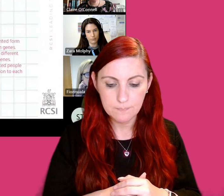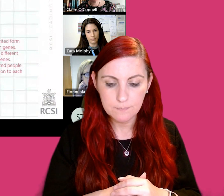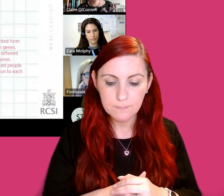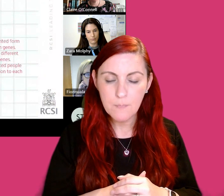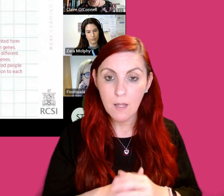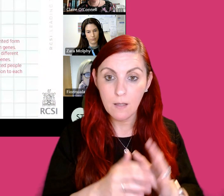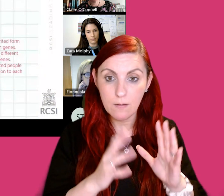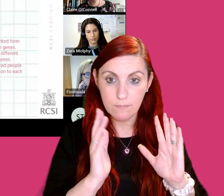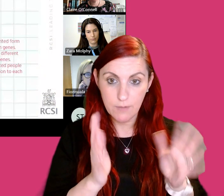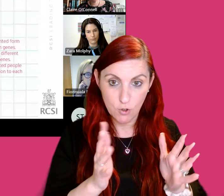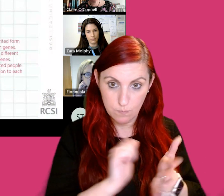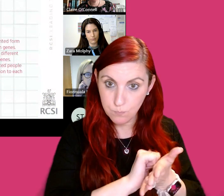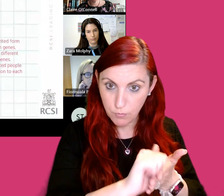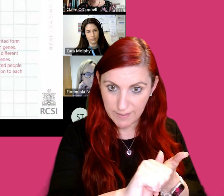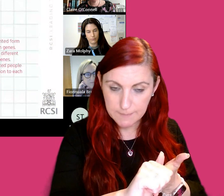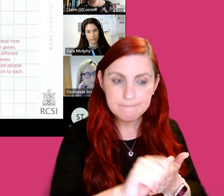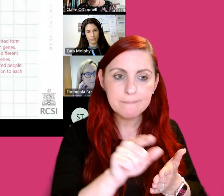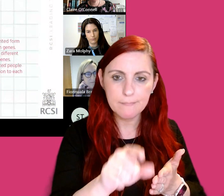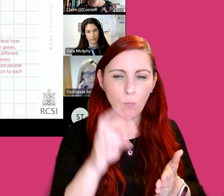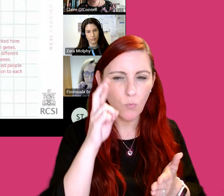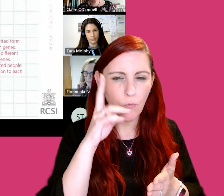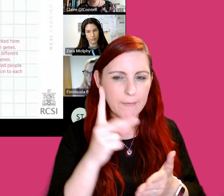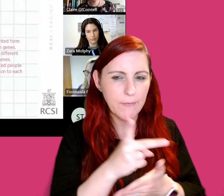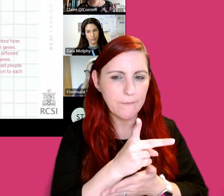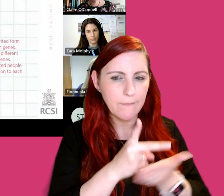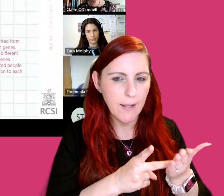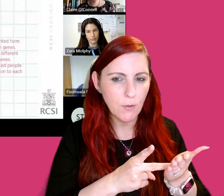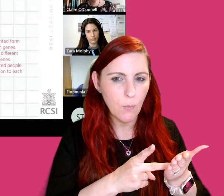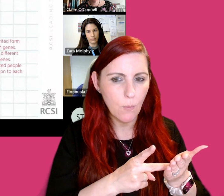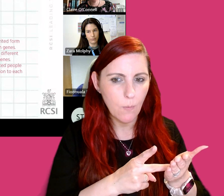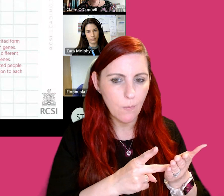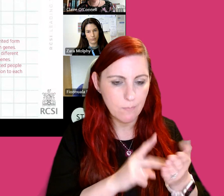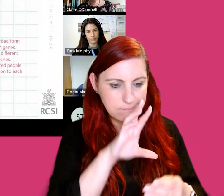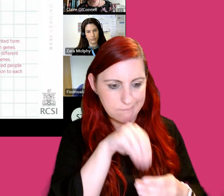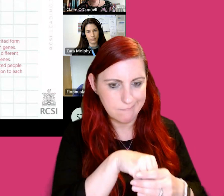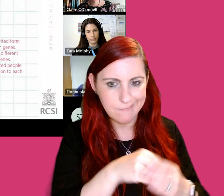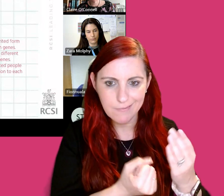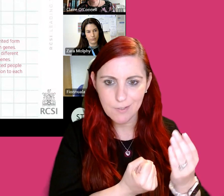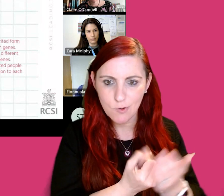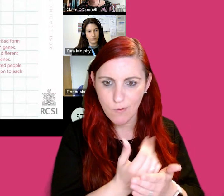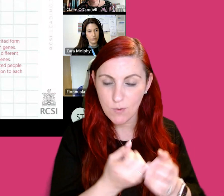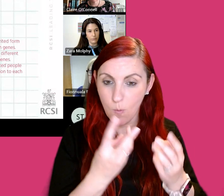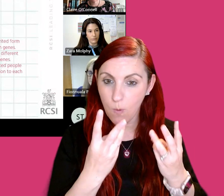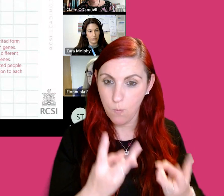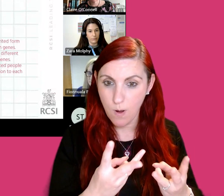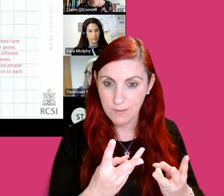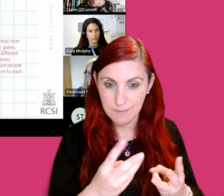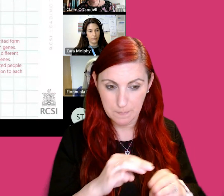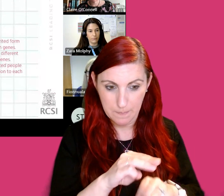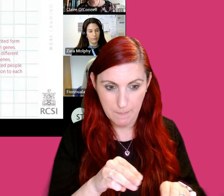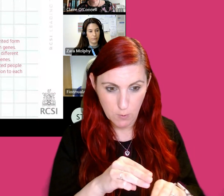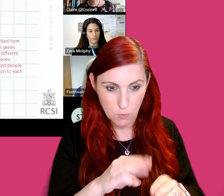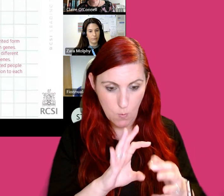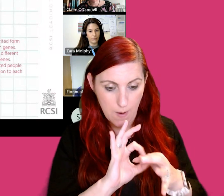copy we realized the value of all these stories so uh we wanted both to engage with people who may